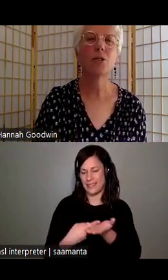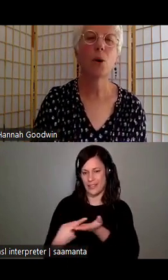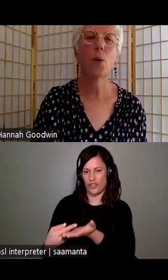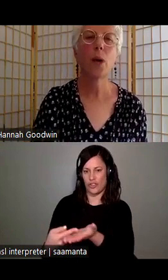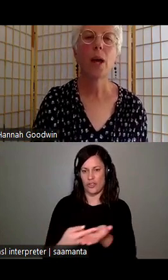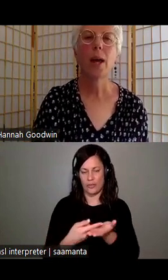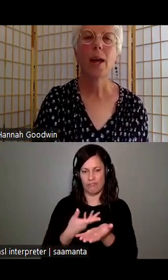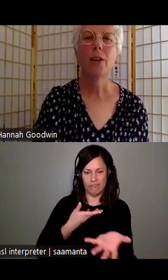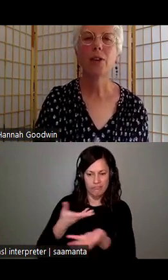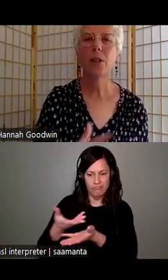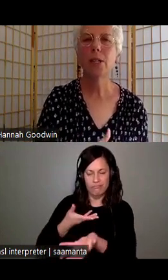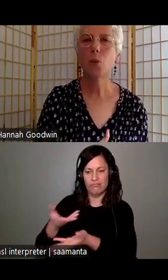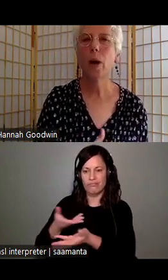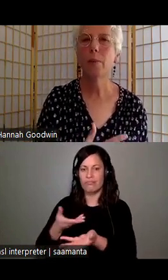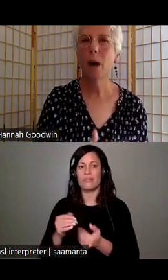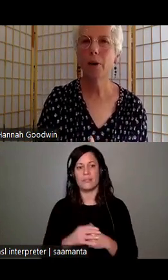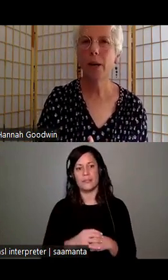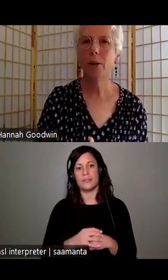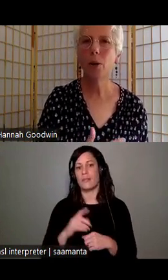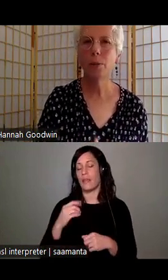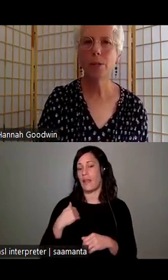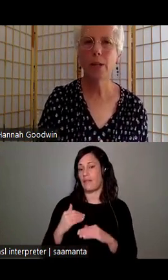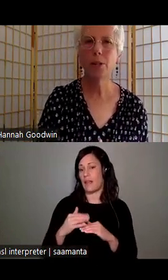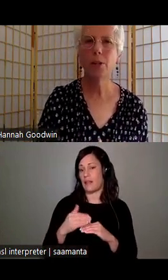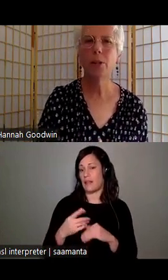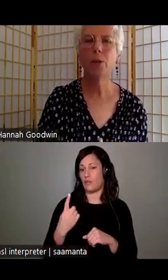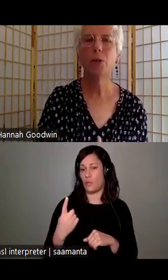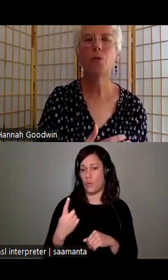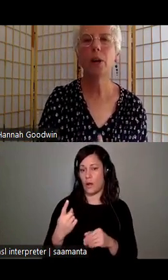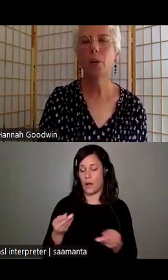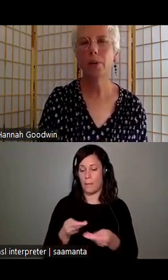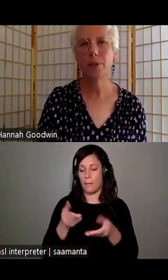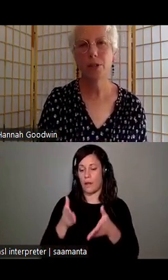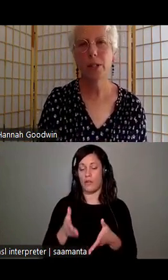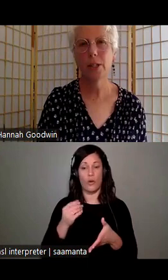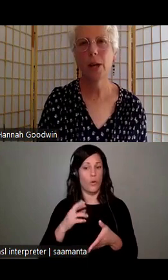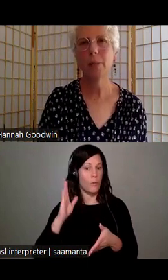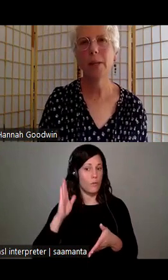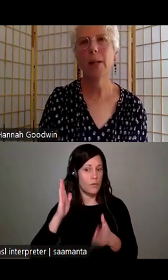So there's at least one moderator or presenter who is very well versed in the topic